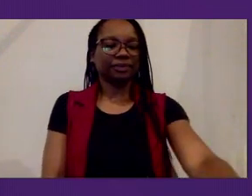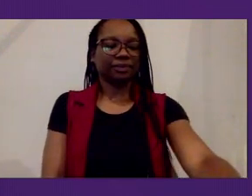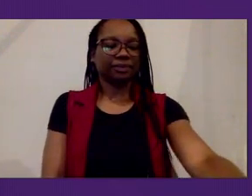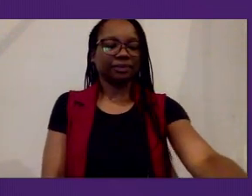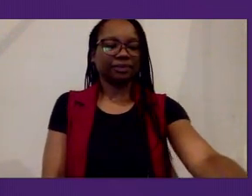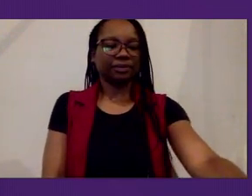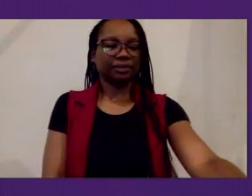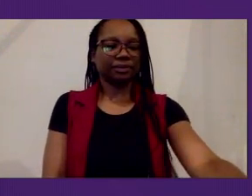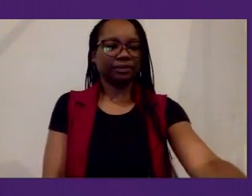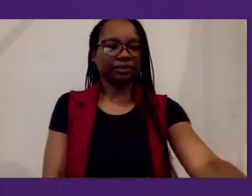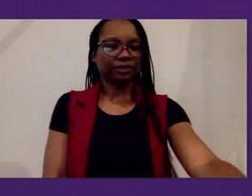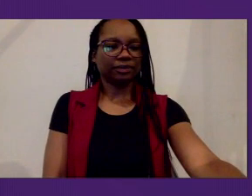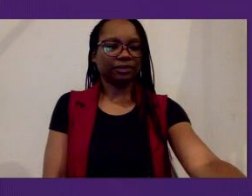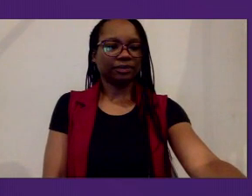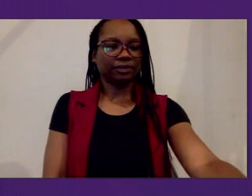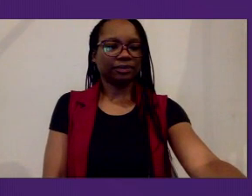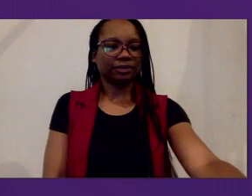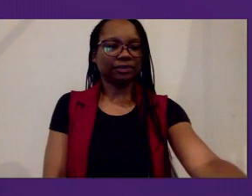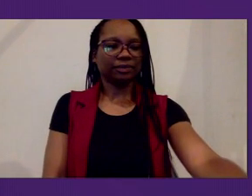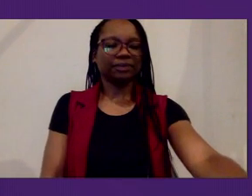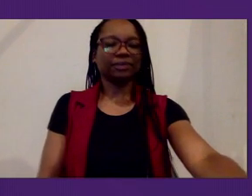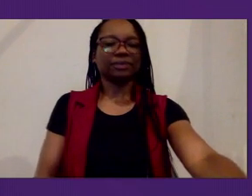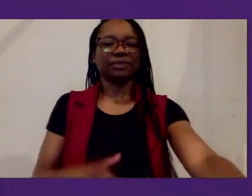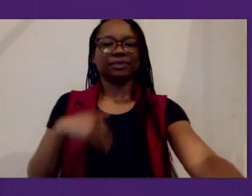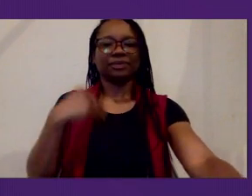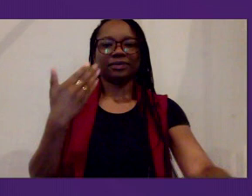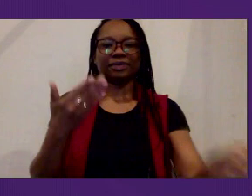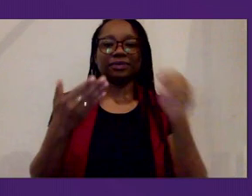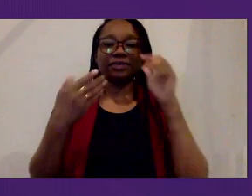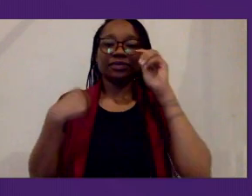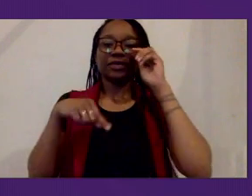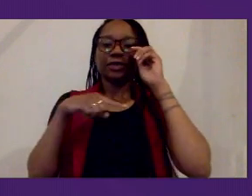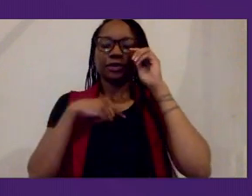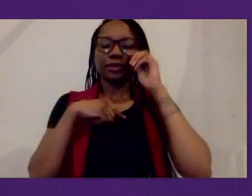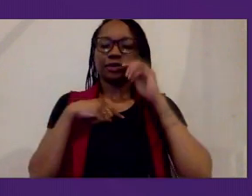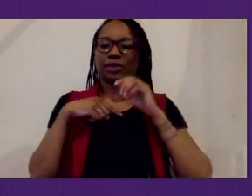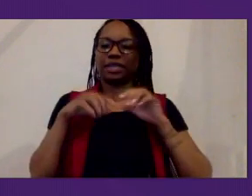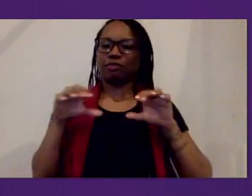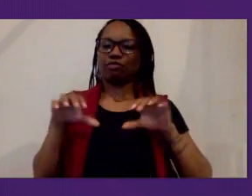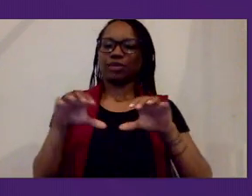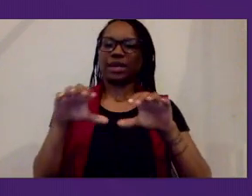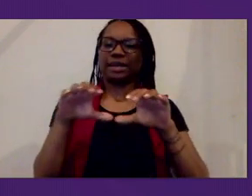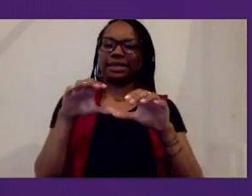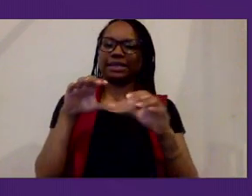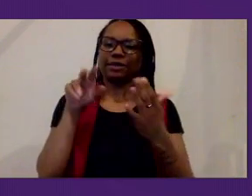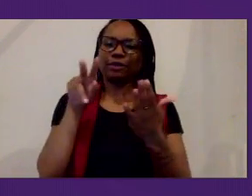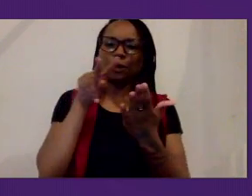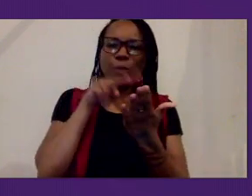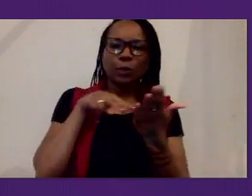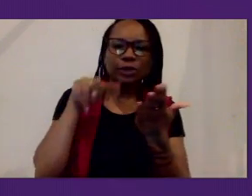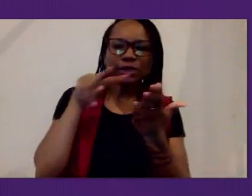Next. We practiced close looking, reading Home by Warsan Shire.